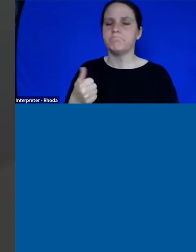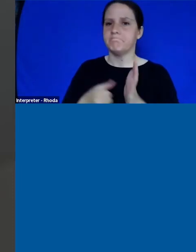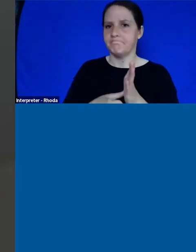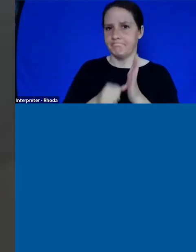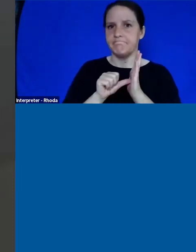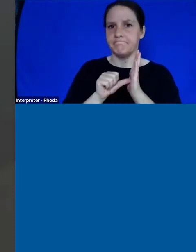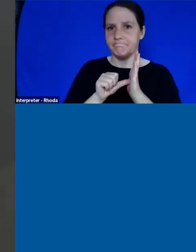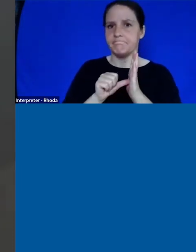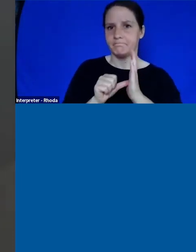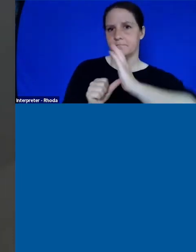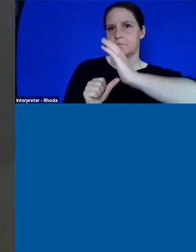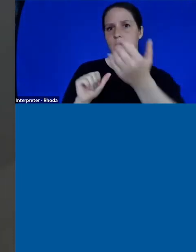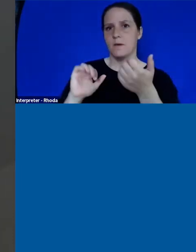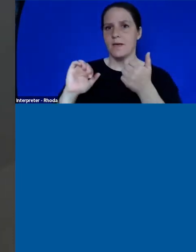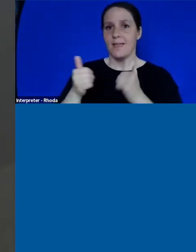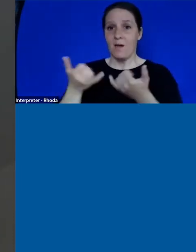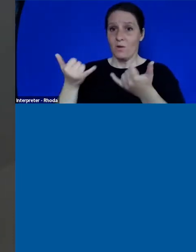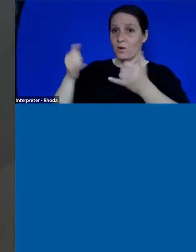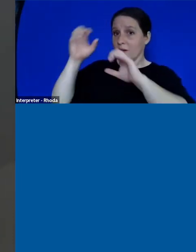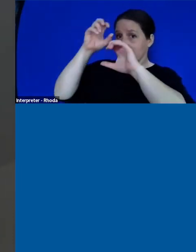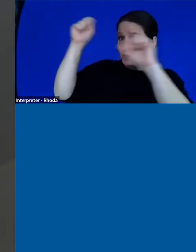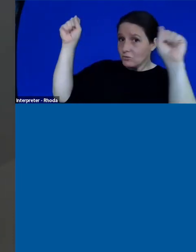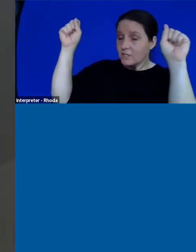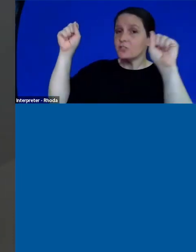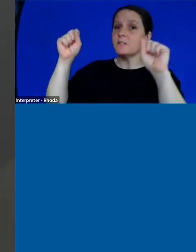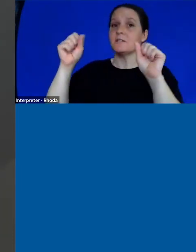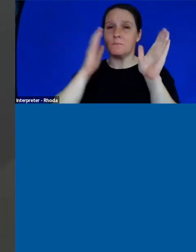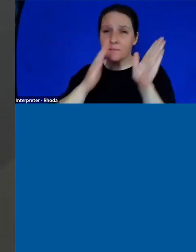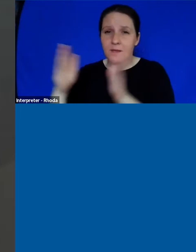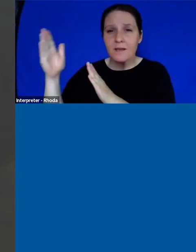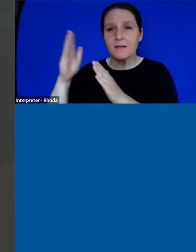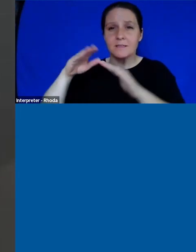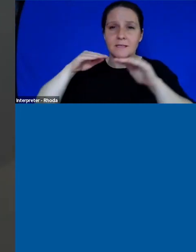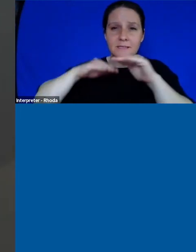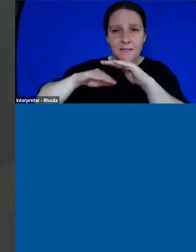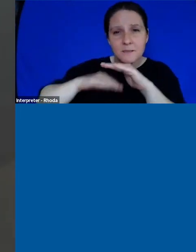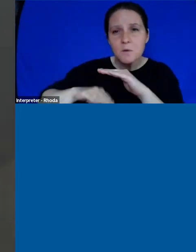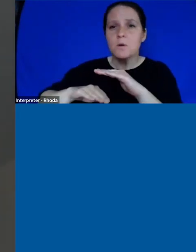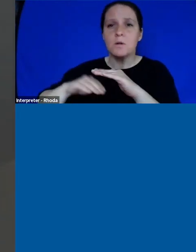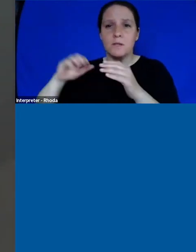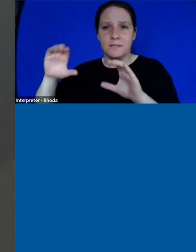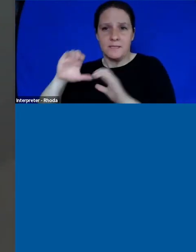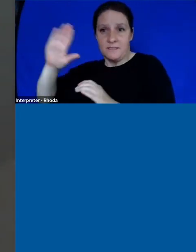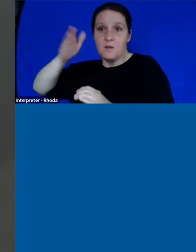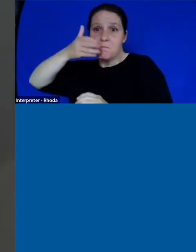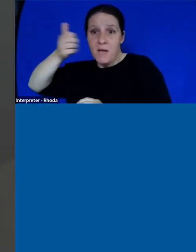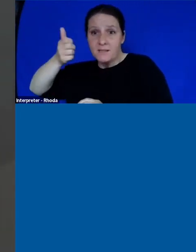the current administration is thinking about accessibility and trying to do their best. They still have a long way to go, but it is better.